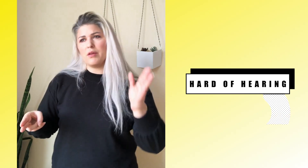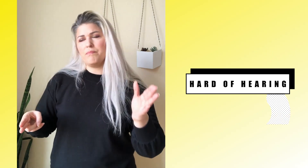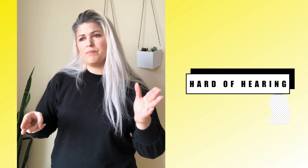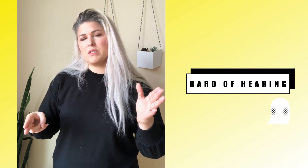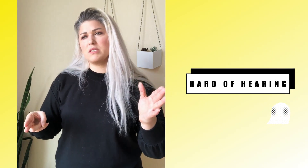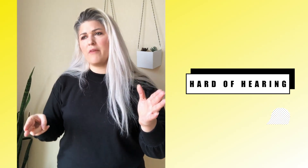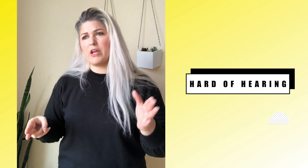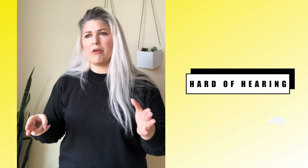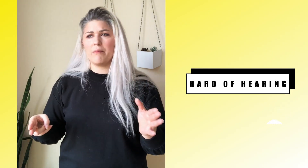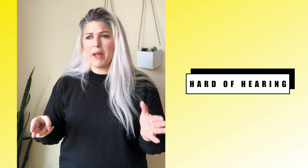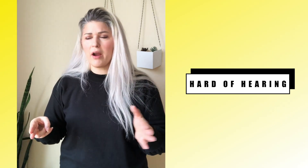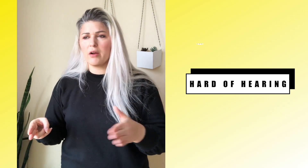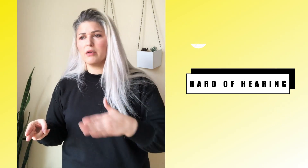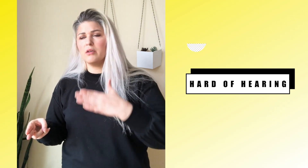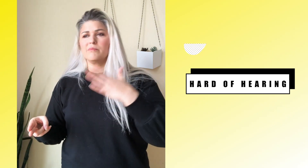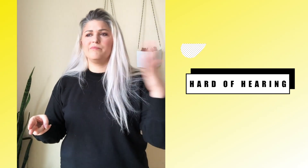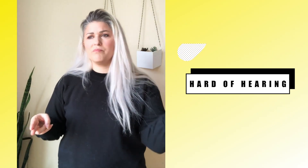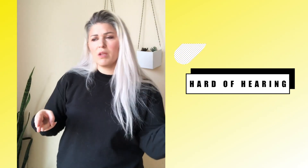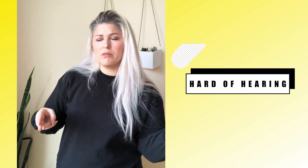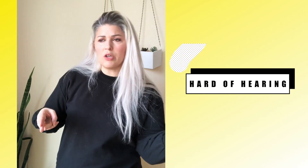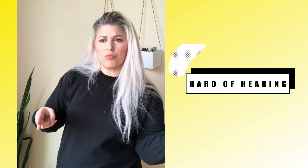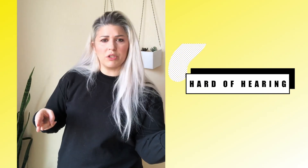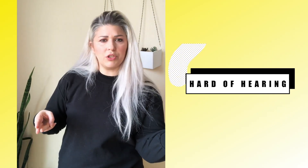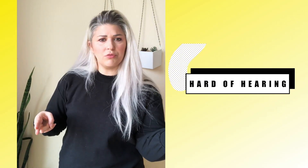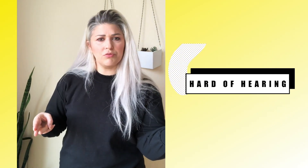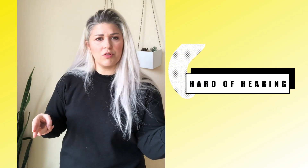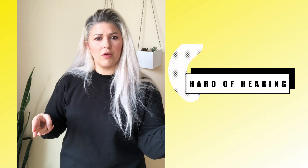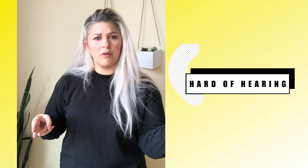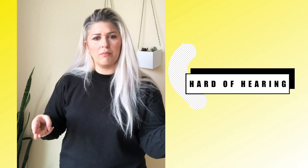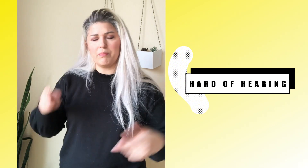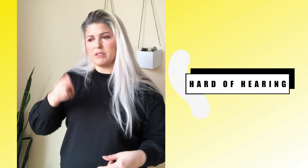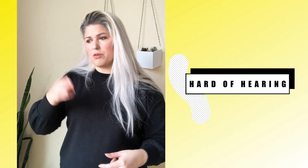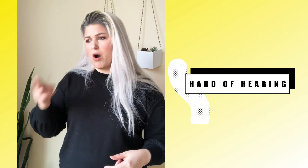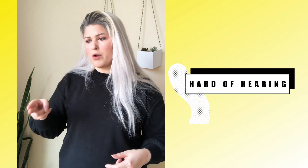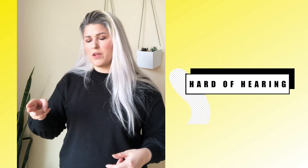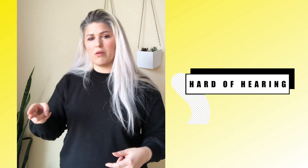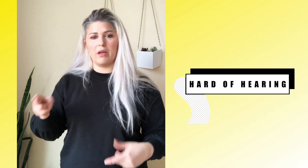The sign for hearing impaired don't really use, but so hard of hearing.